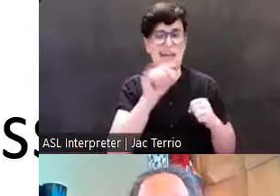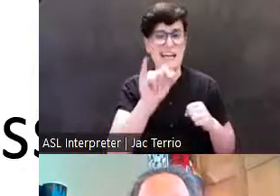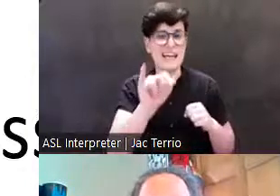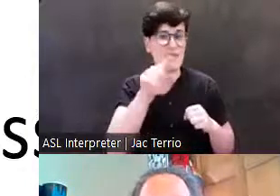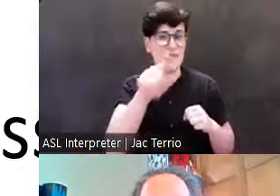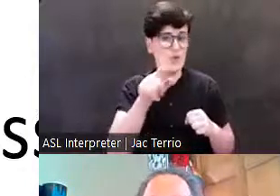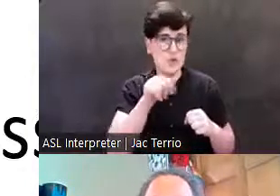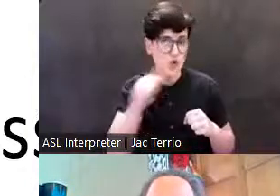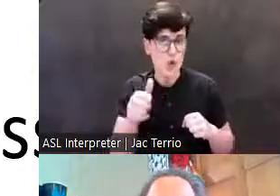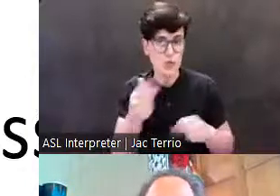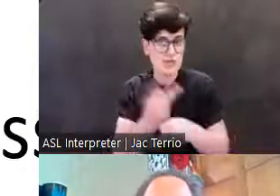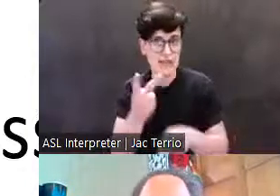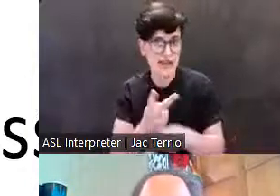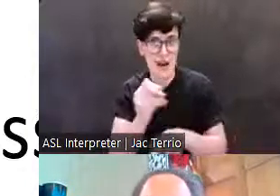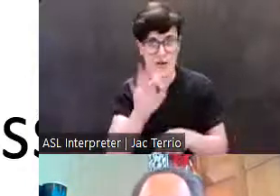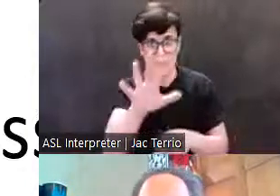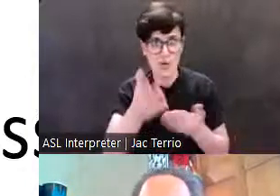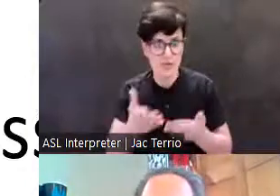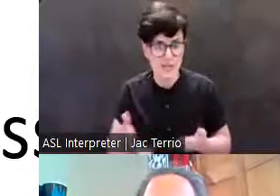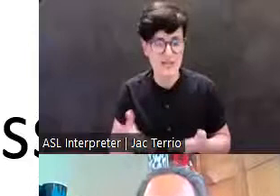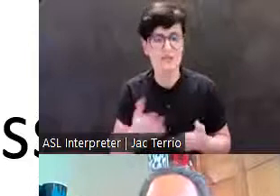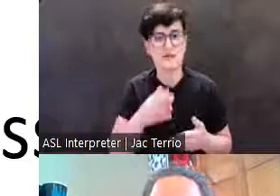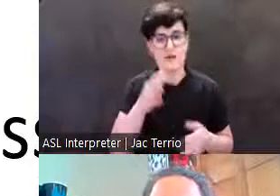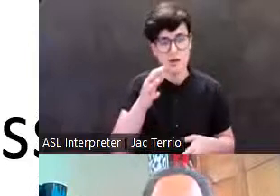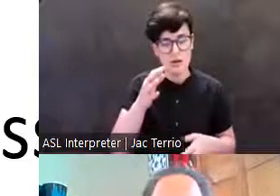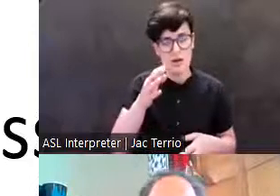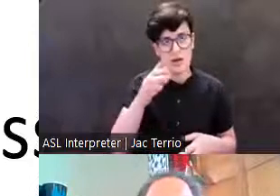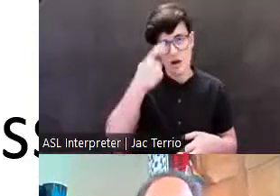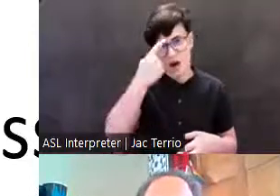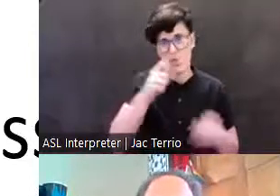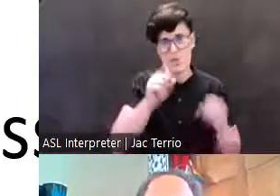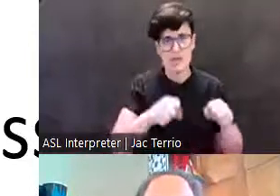This is a process that can take months.